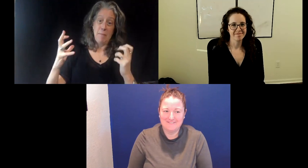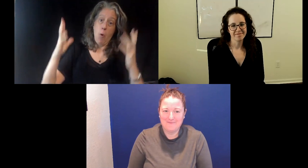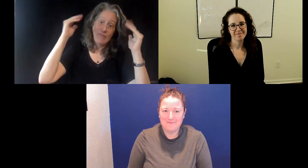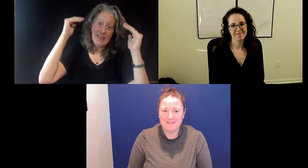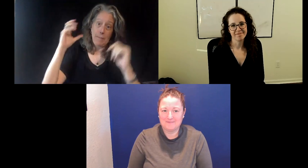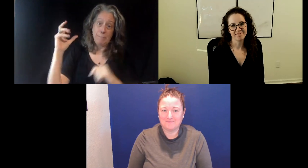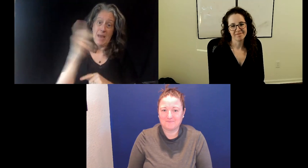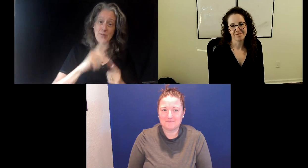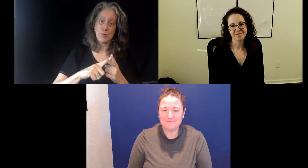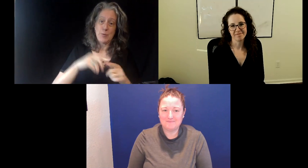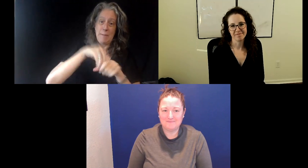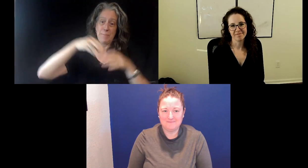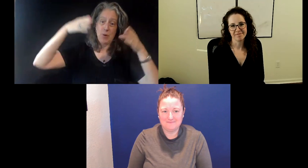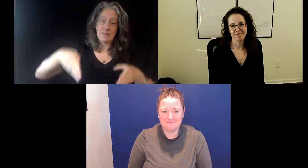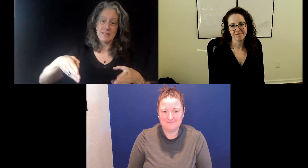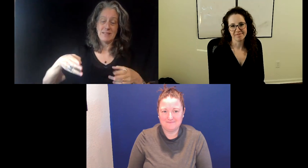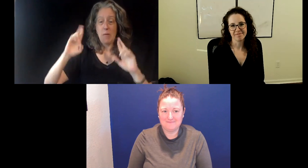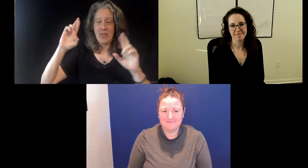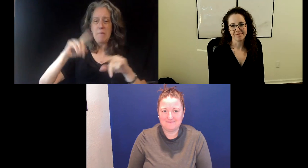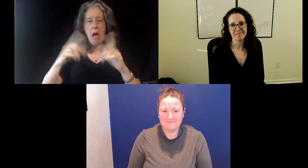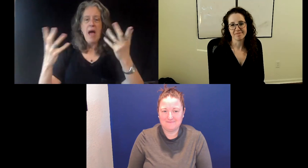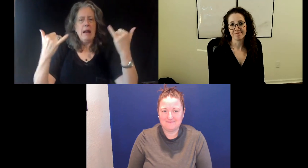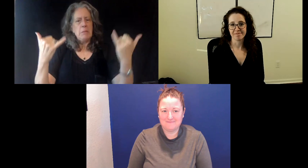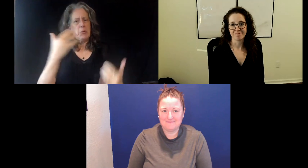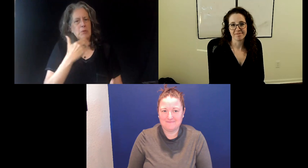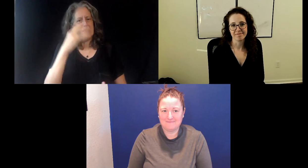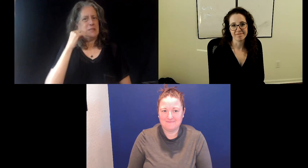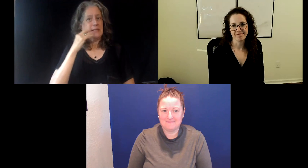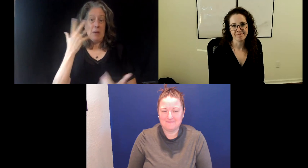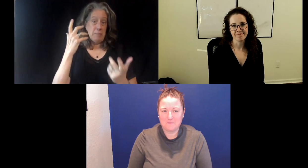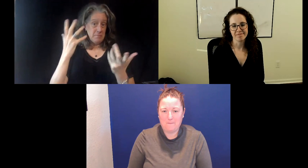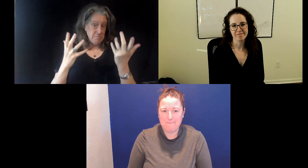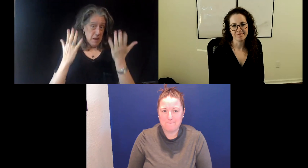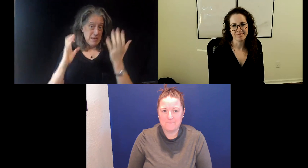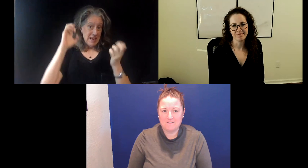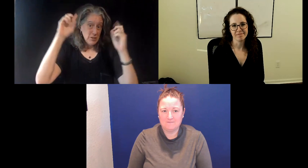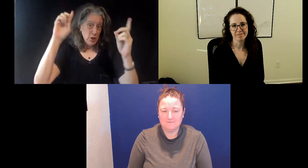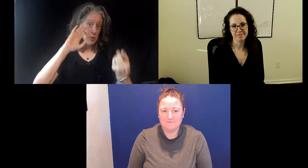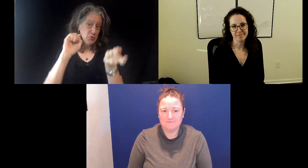three months left but you know hopefully we'll get back to in person like that would be great but um